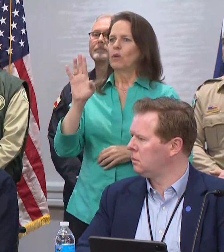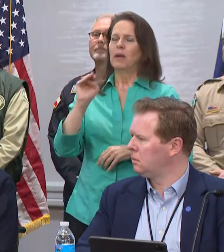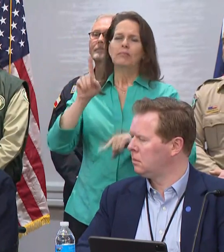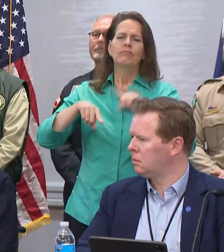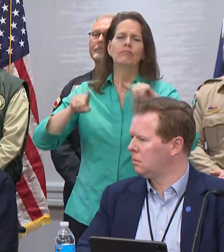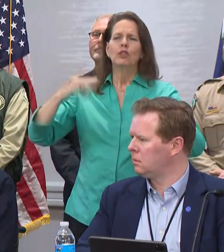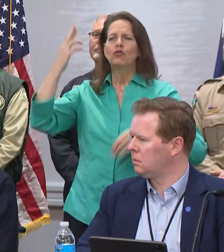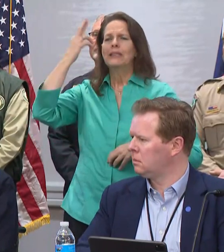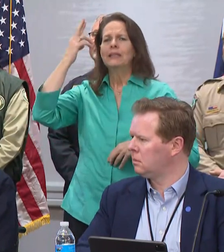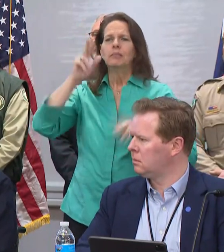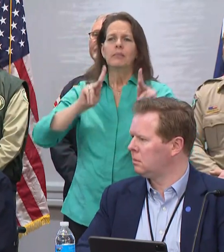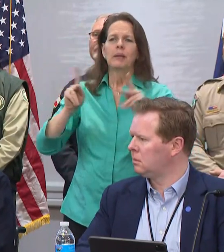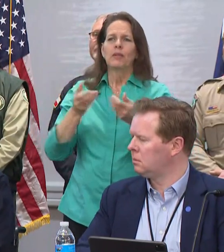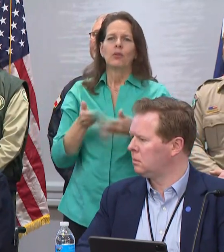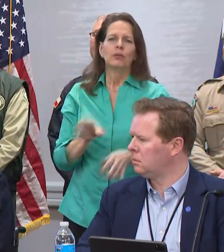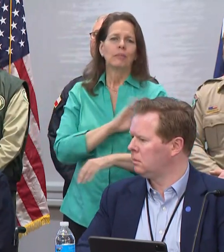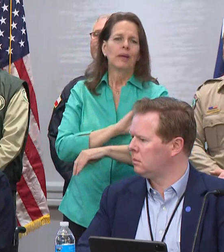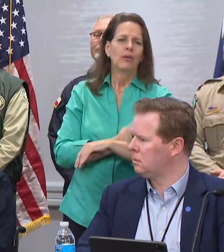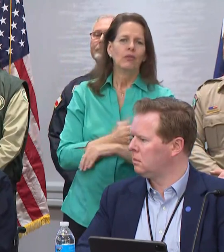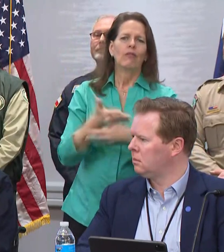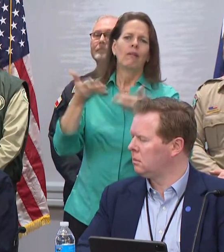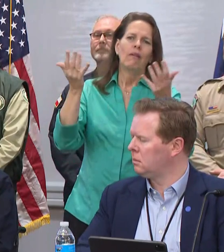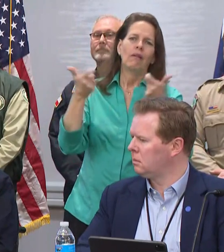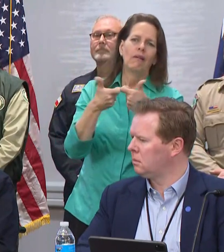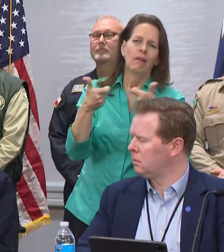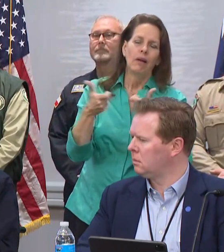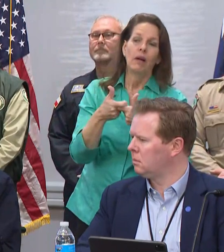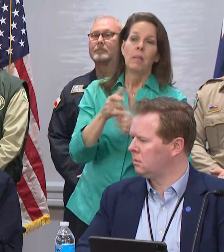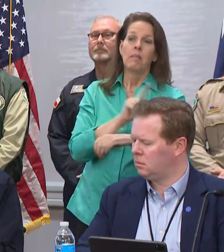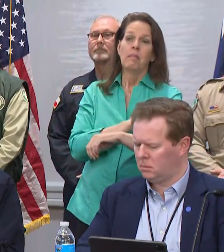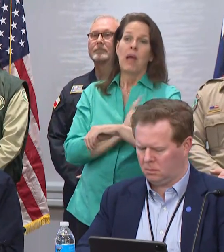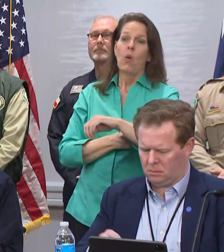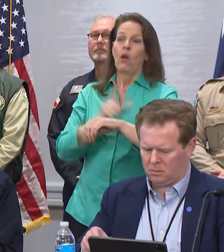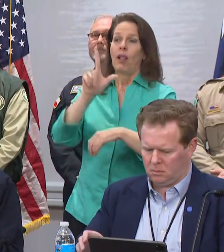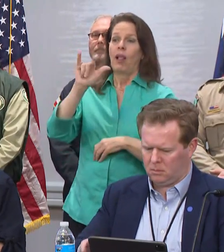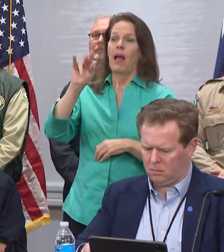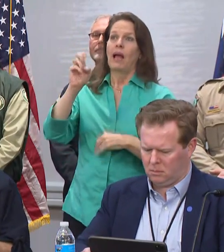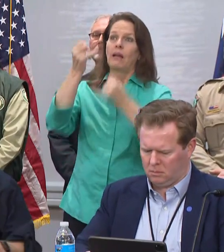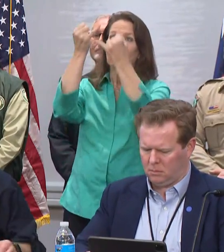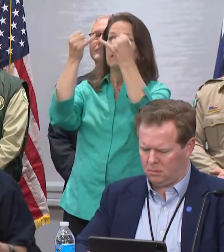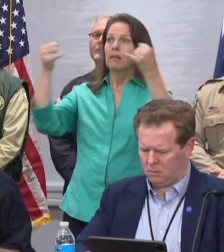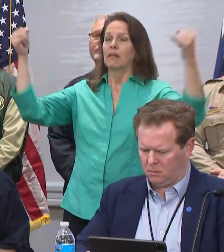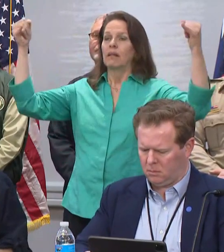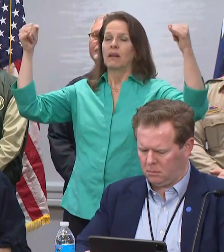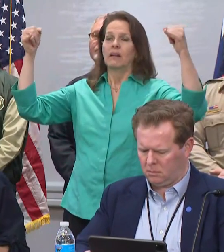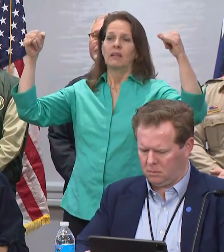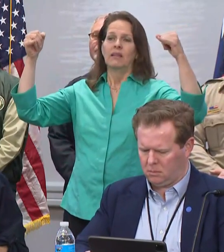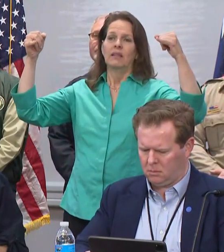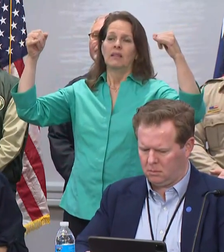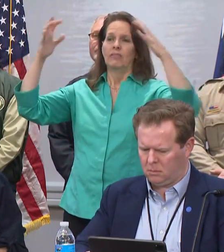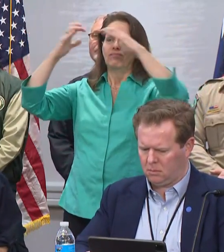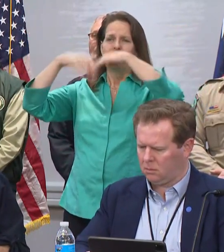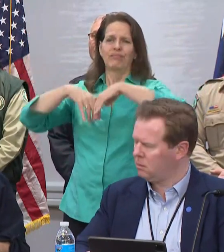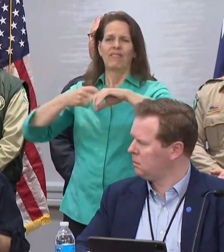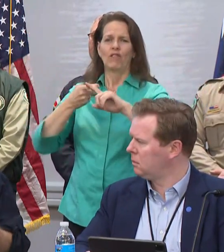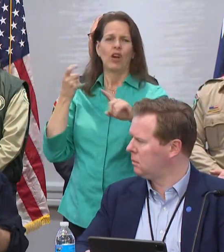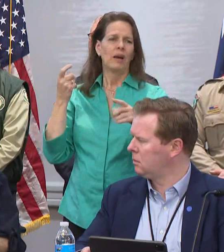why people may lose power. It could be that power lines are down power lines by the.